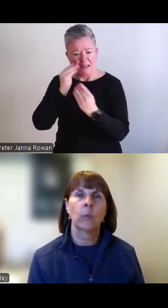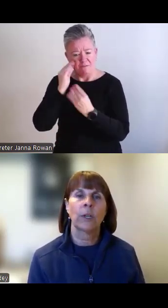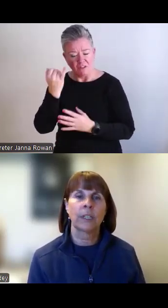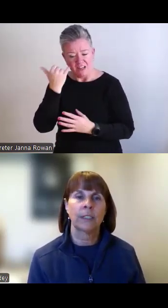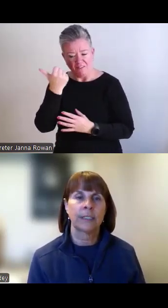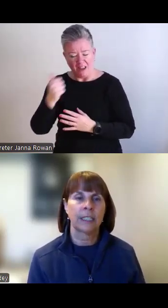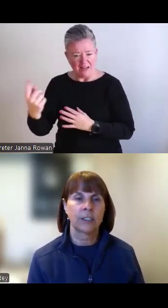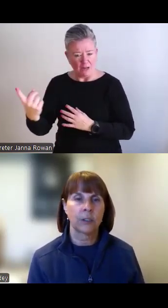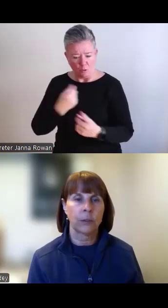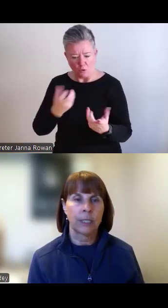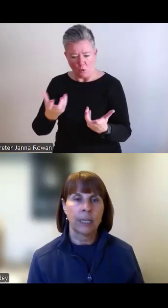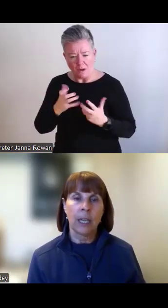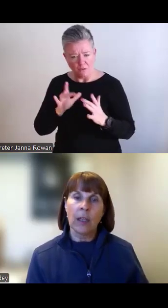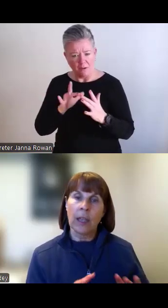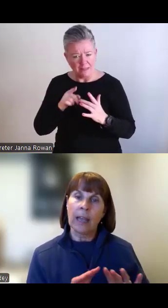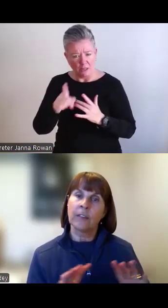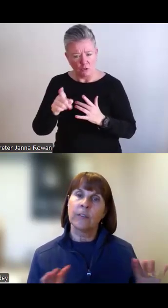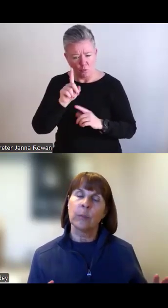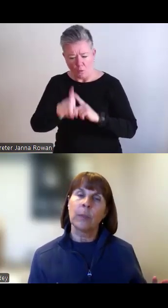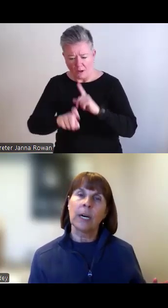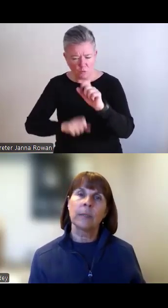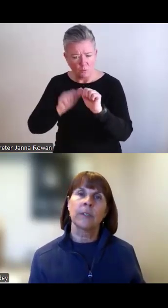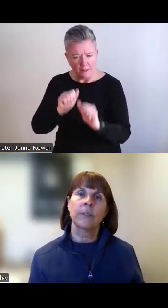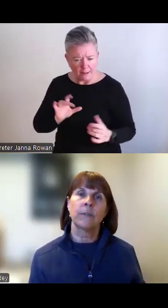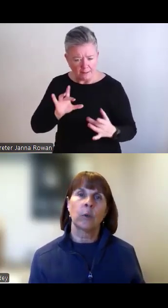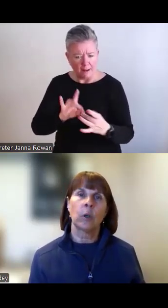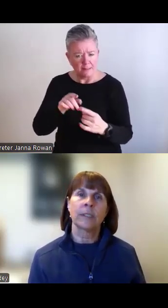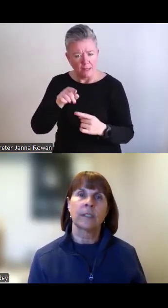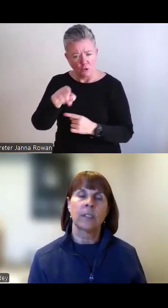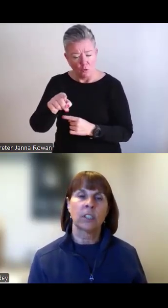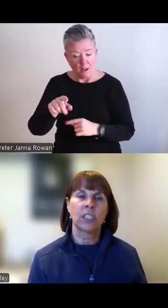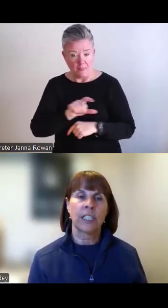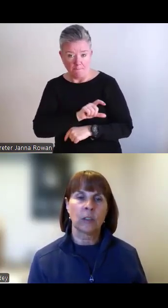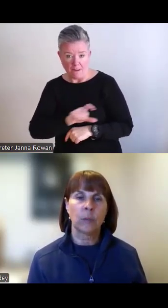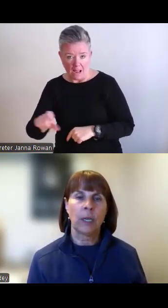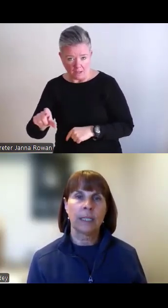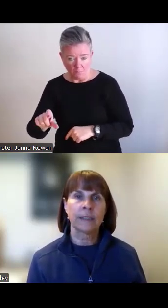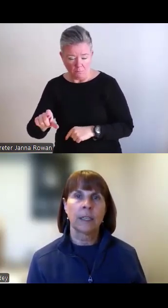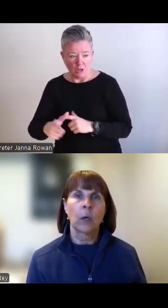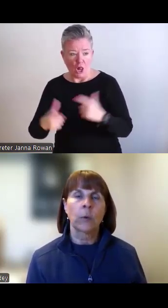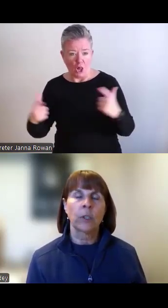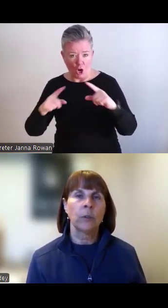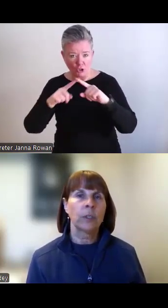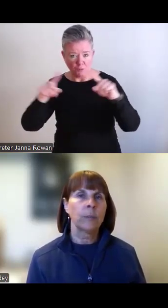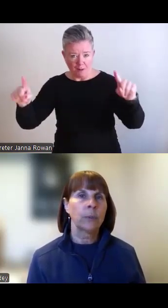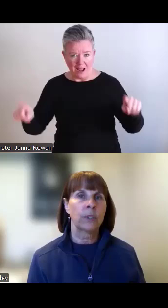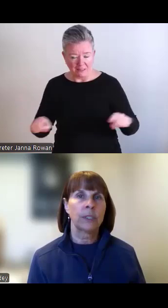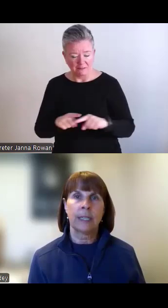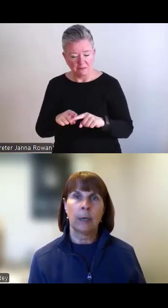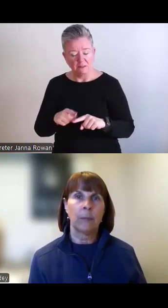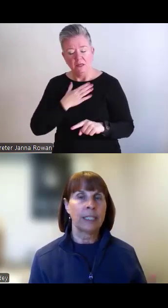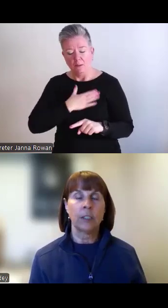and want to contact you. At the very bottom of the form is a large text box where you can put